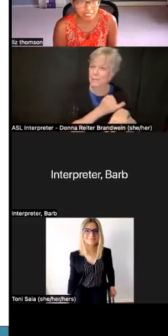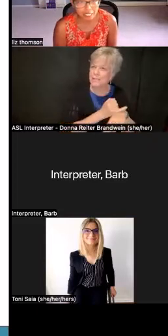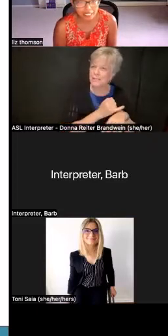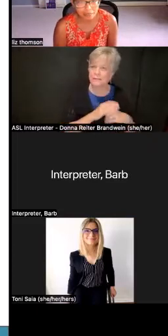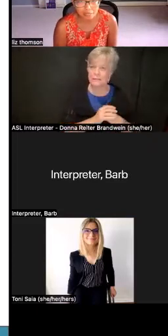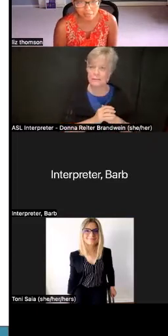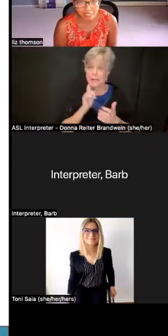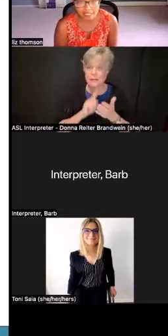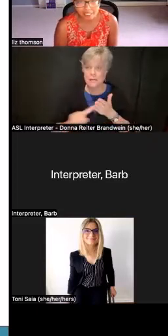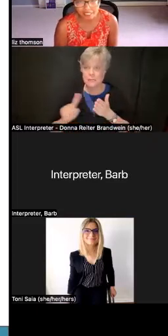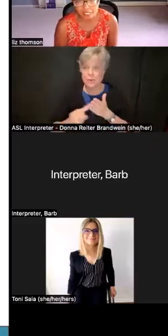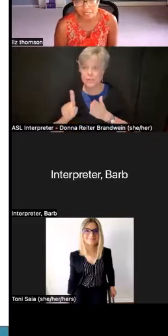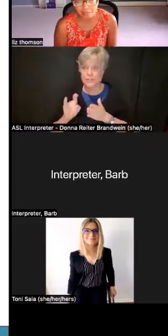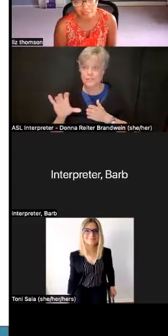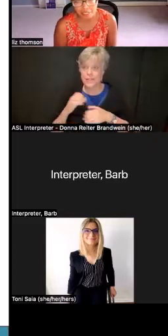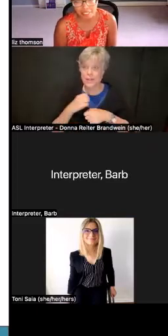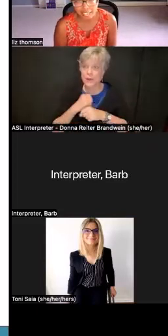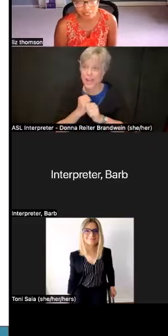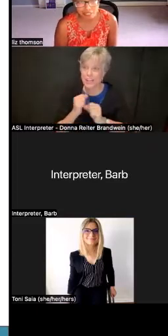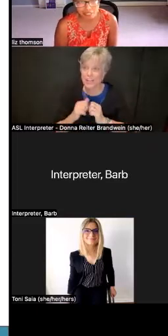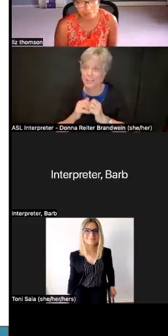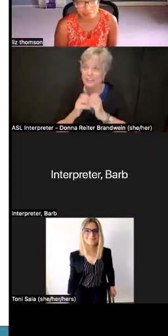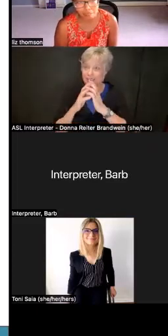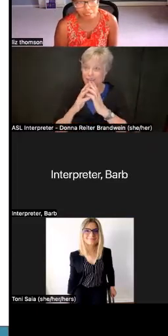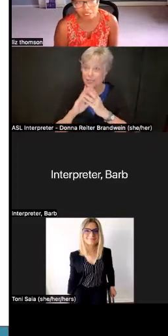and specifically the disabled student activism.